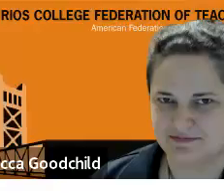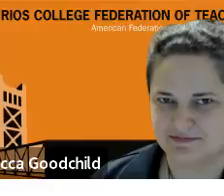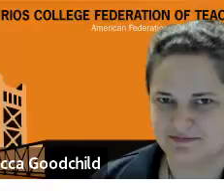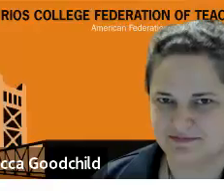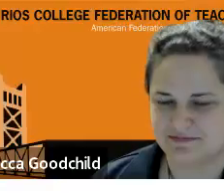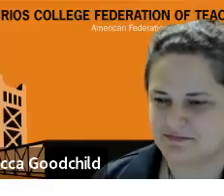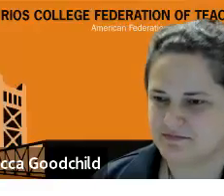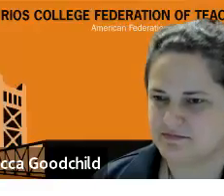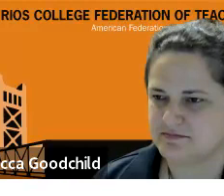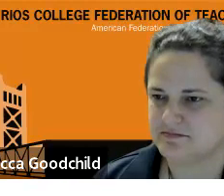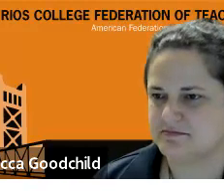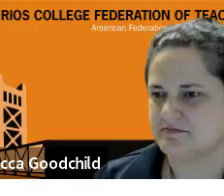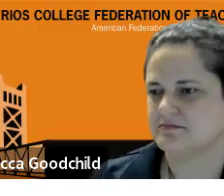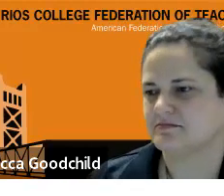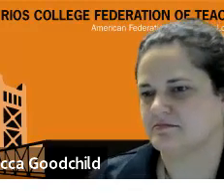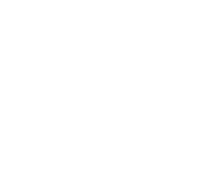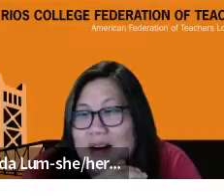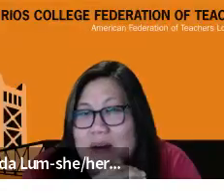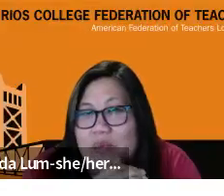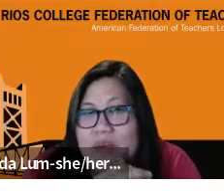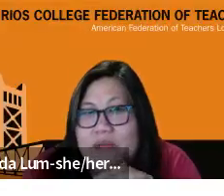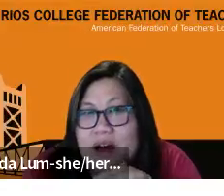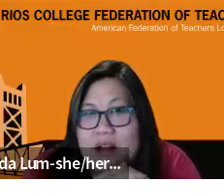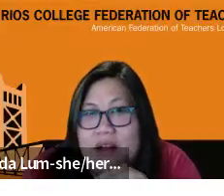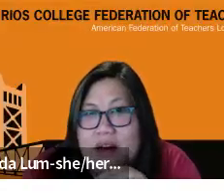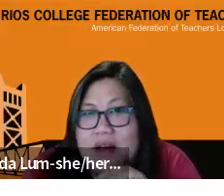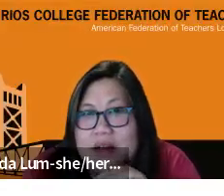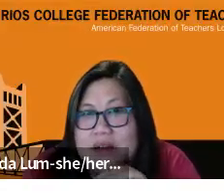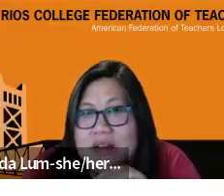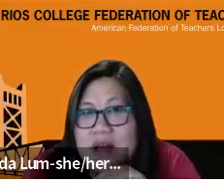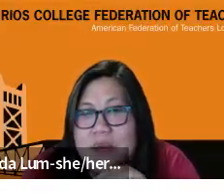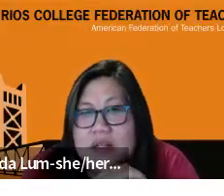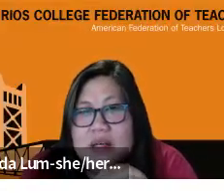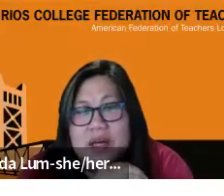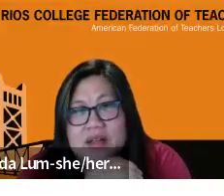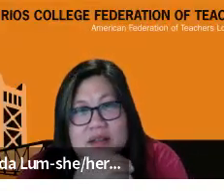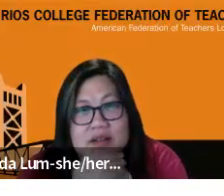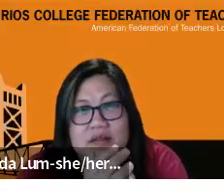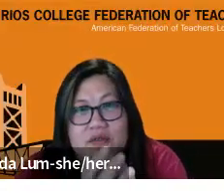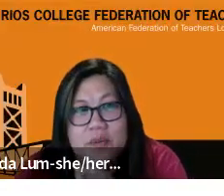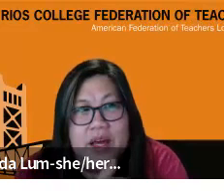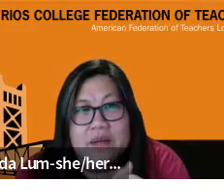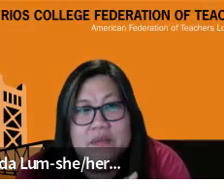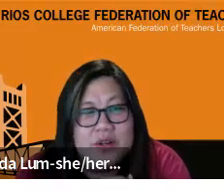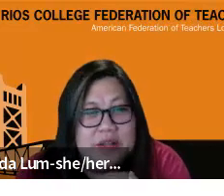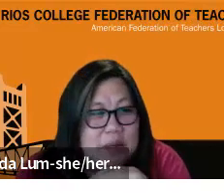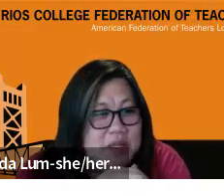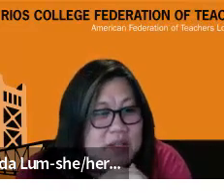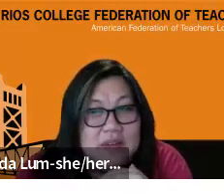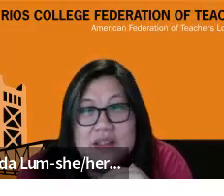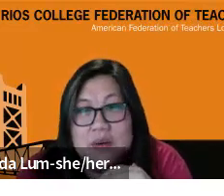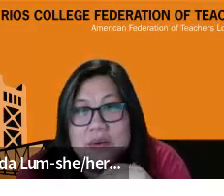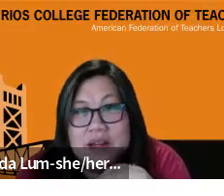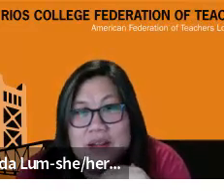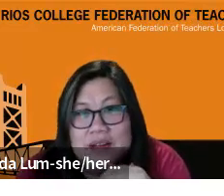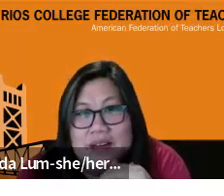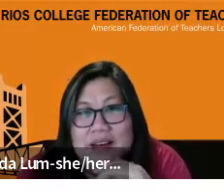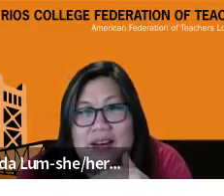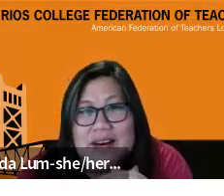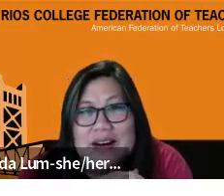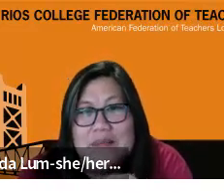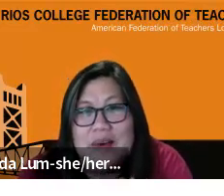So in terms of the case studies, we provided, in some cases, verbatim transcriptions of things that were written.